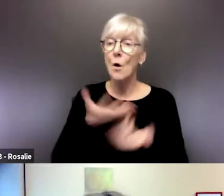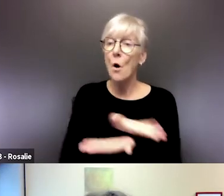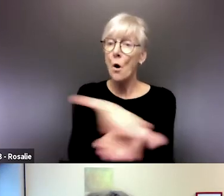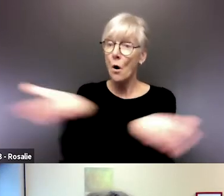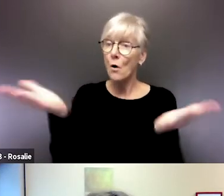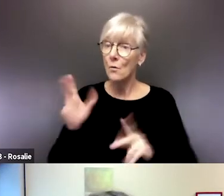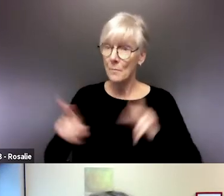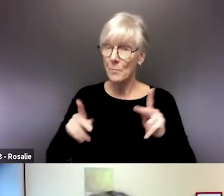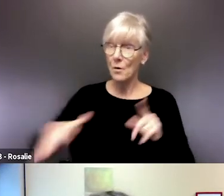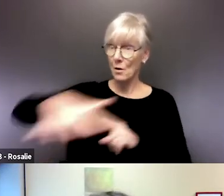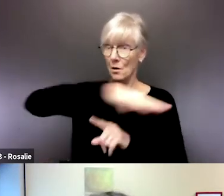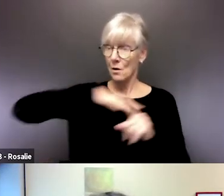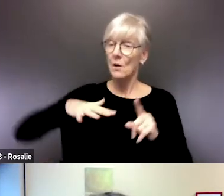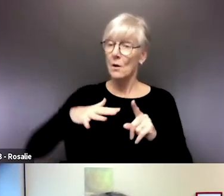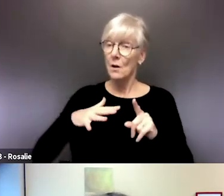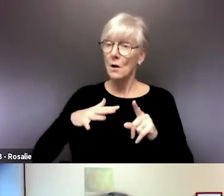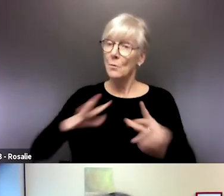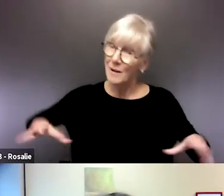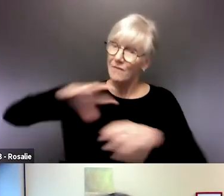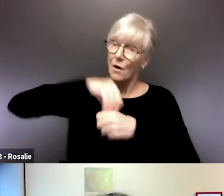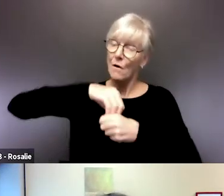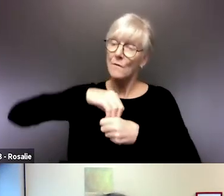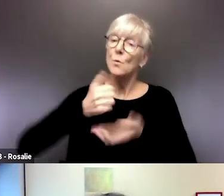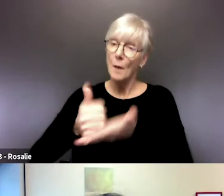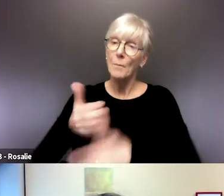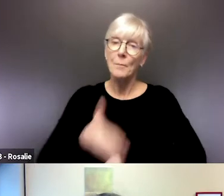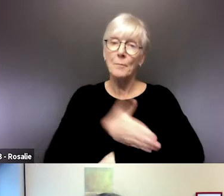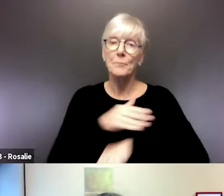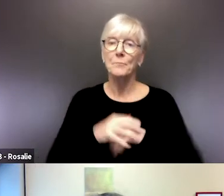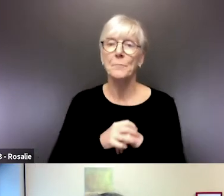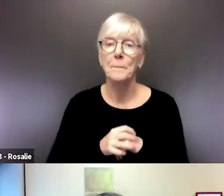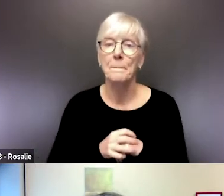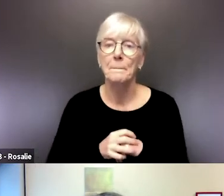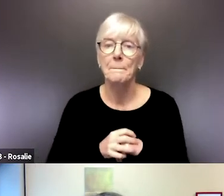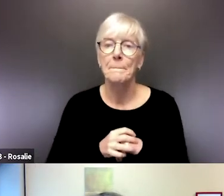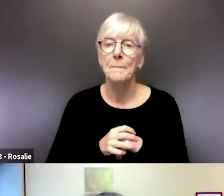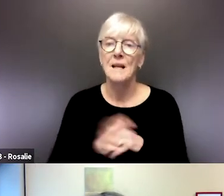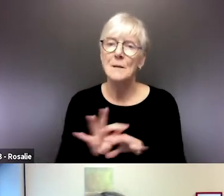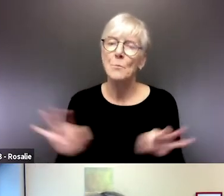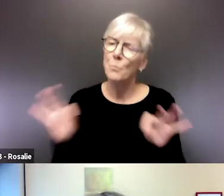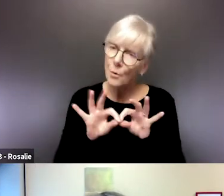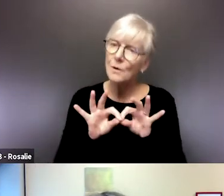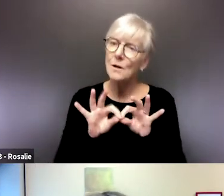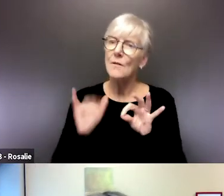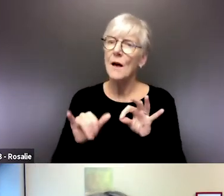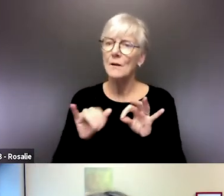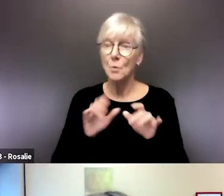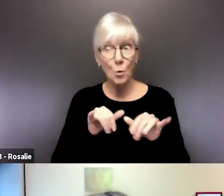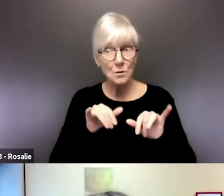improve the situation. The groundwork must be done to ensure that the measures and practices adopted